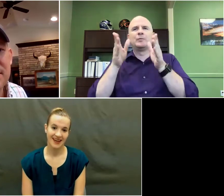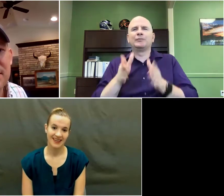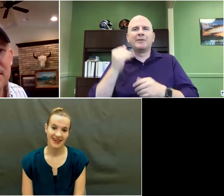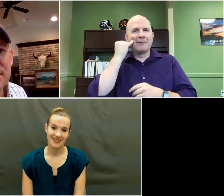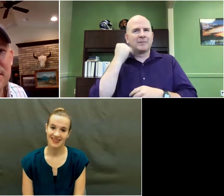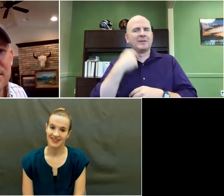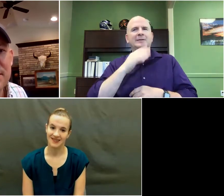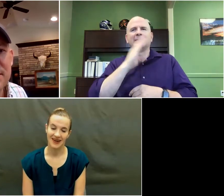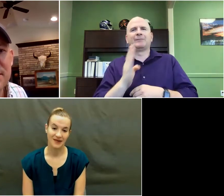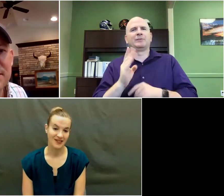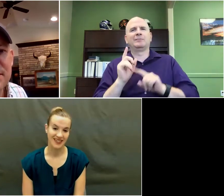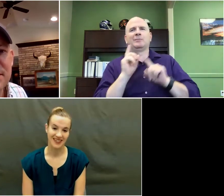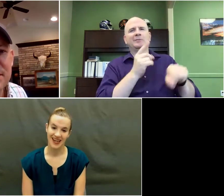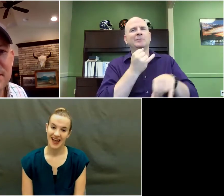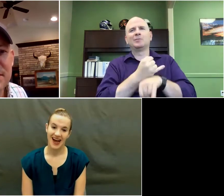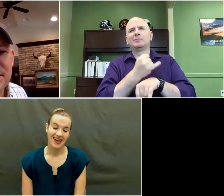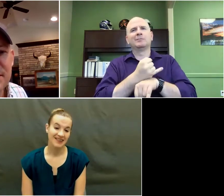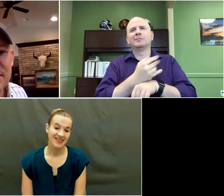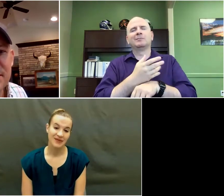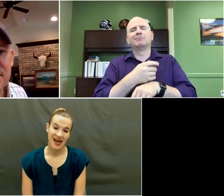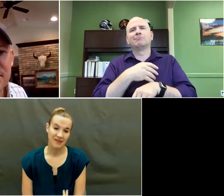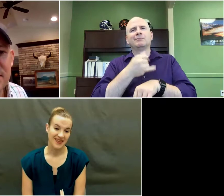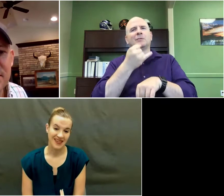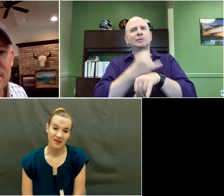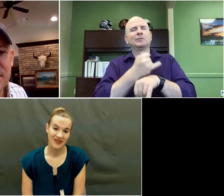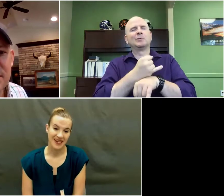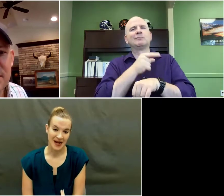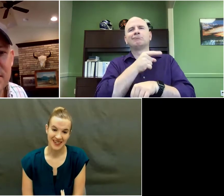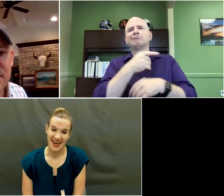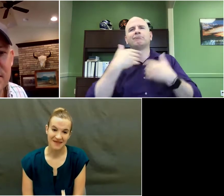Steve: Yes, that's a great question. I honestly would not be the same person I am today if I